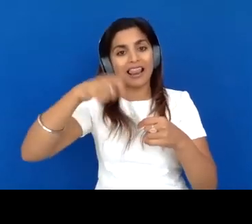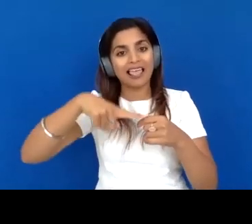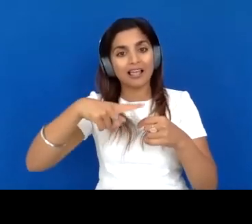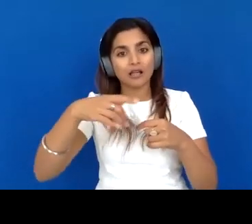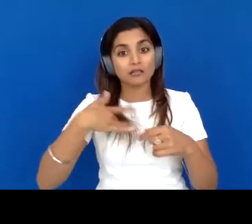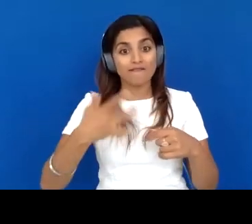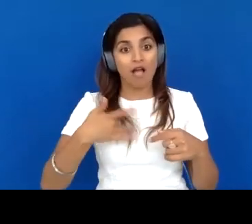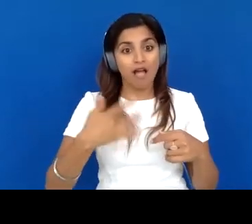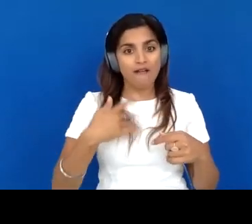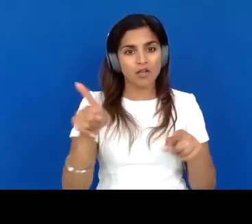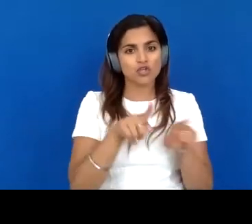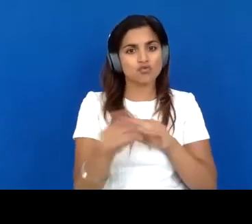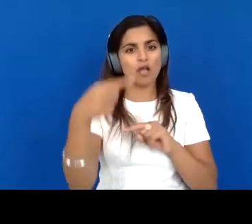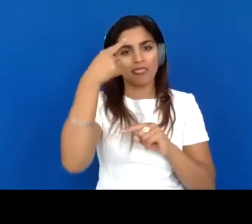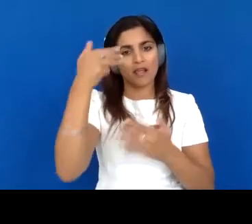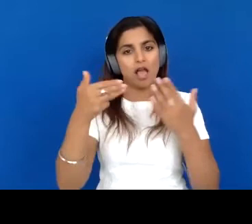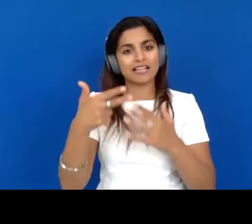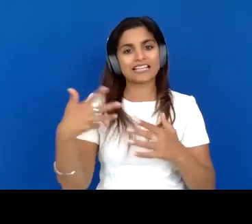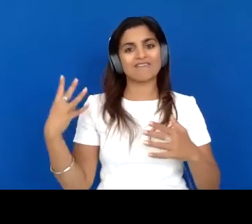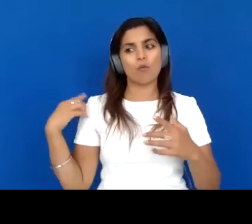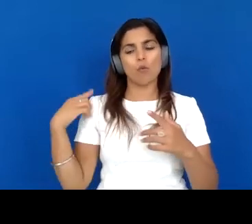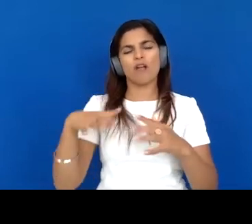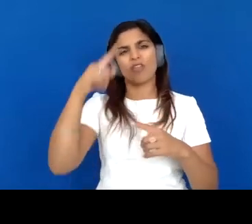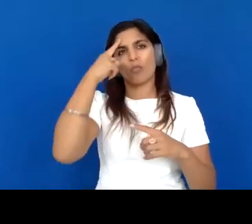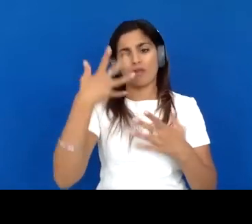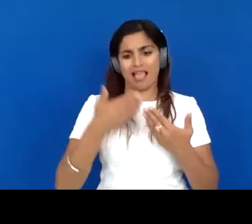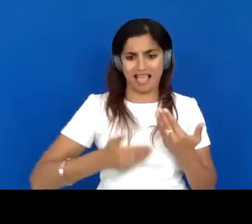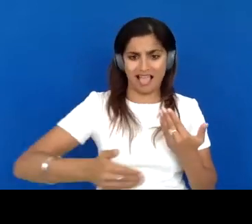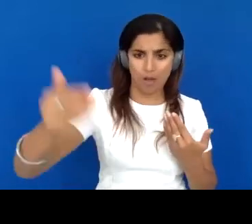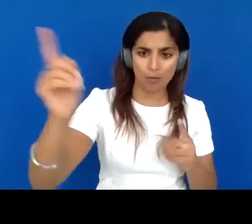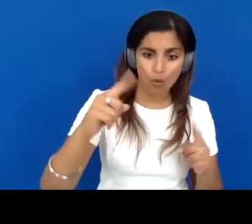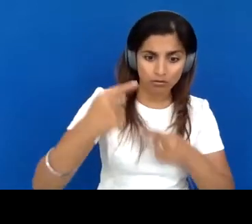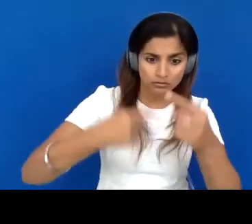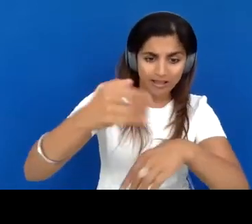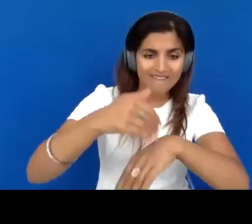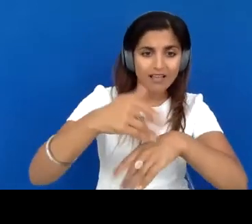rather than recognizing the snowballing effect sense while industrial disasters